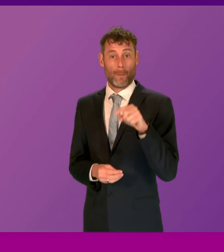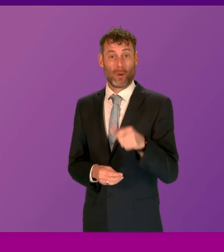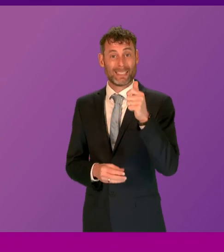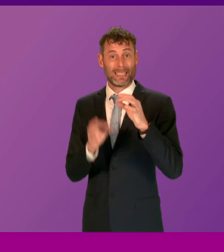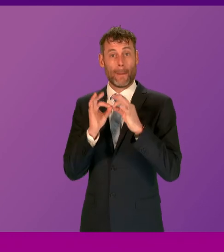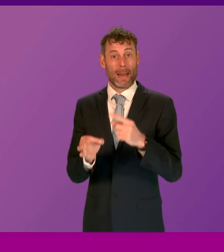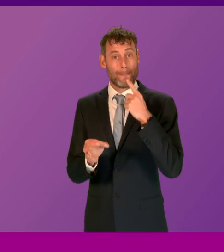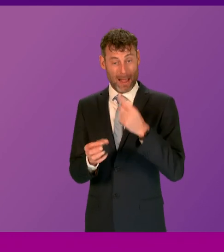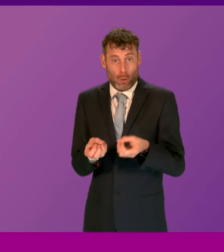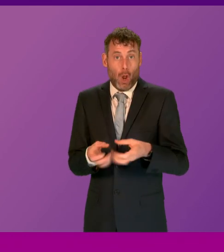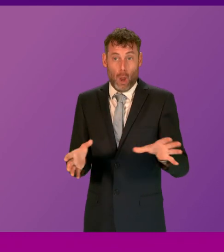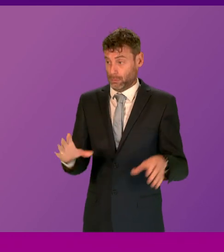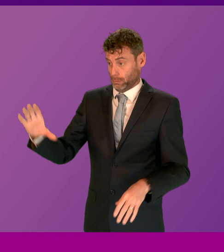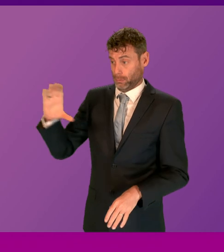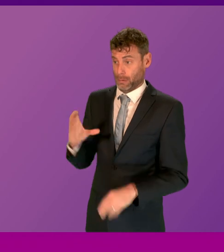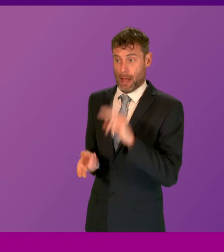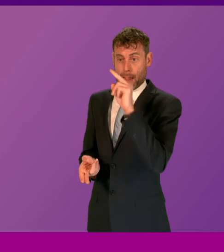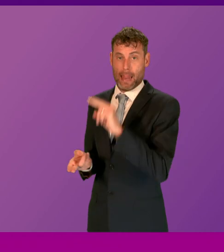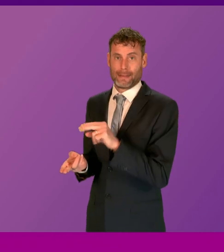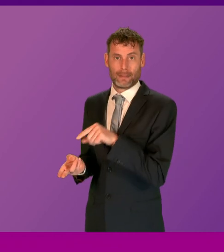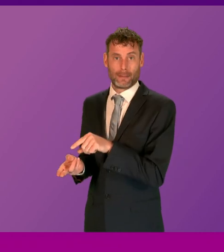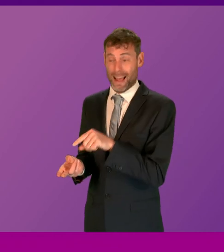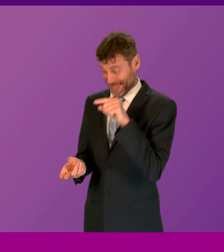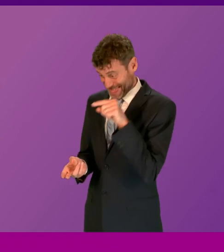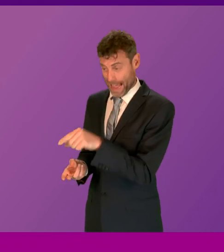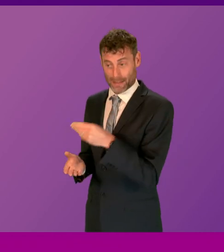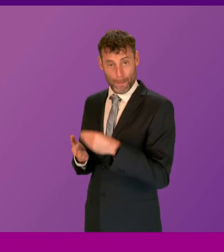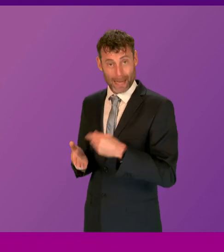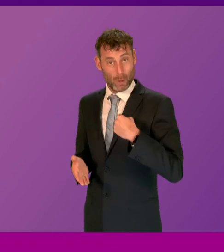That is £1.6 billion that we could be spending further on the national health service, education,